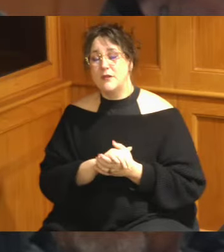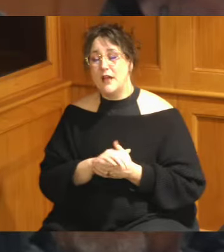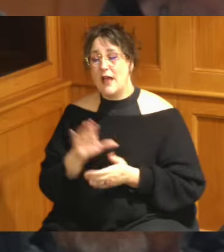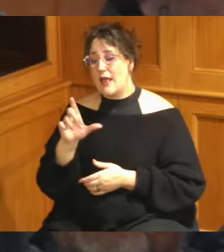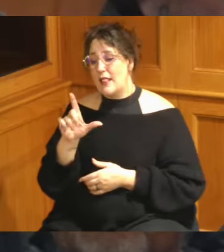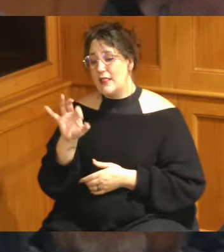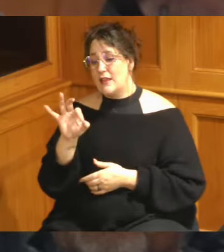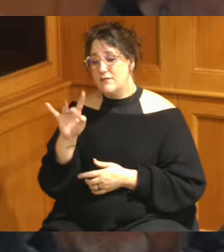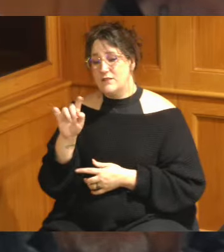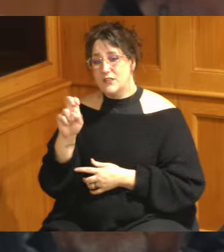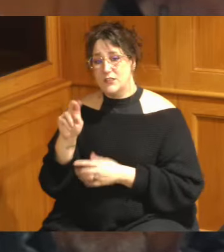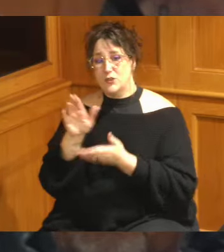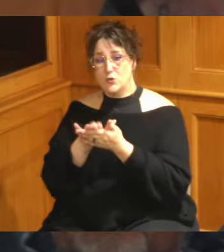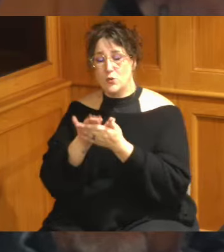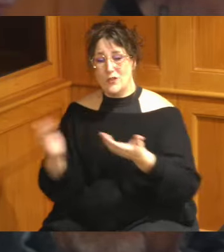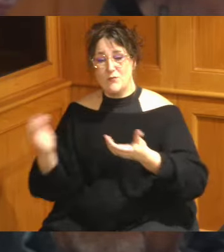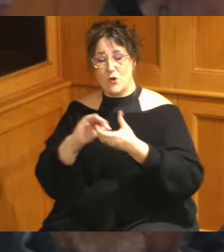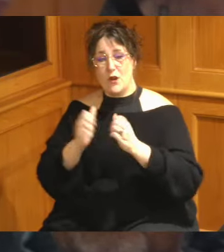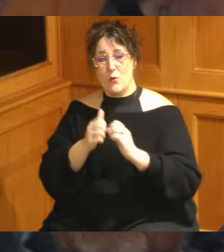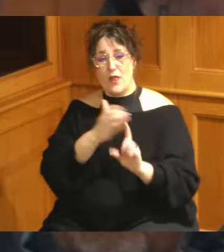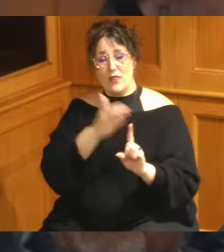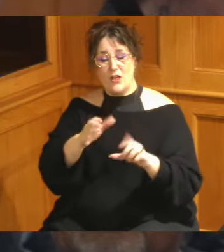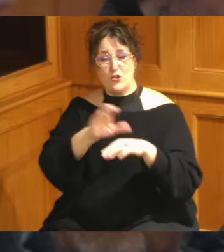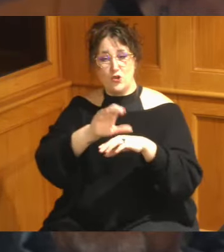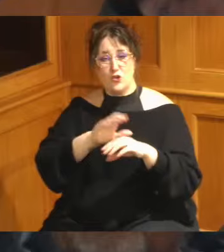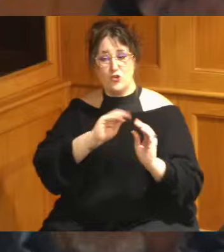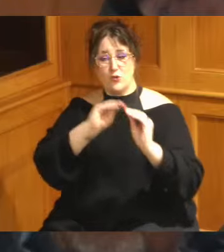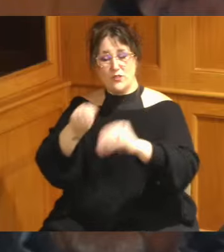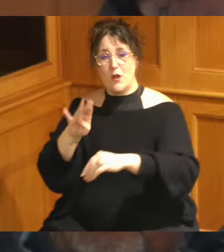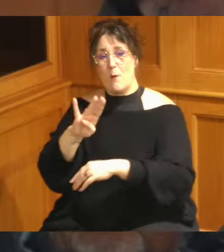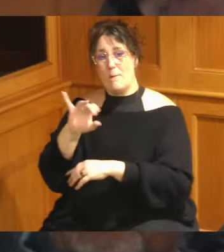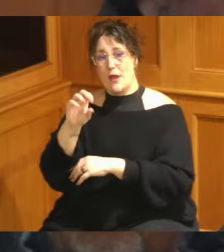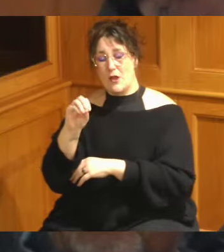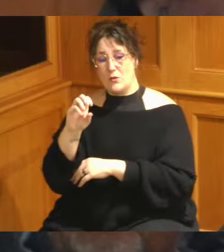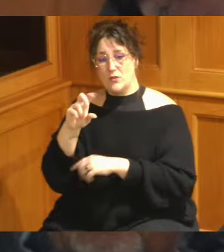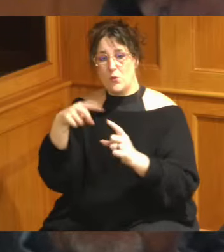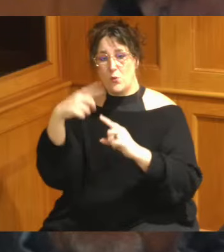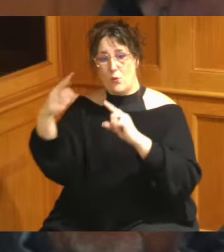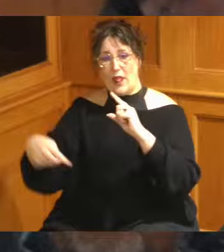is now partnering with a neighboring church to install a bioswale where they see an environmental